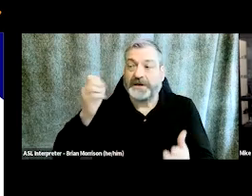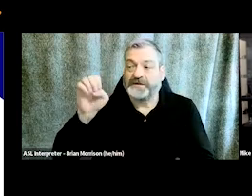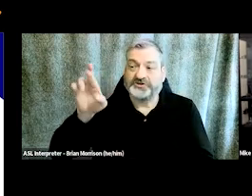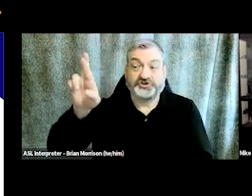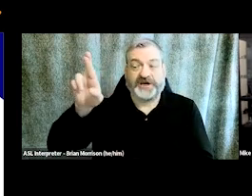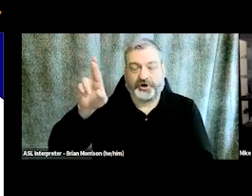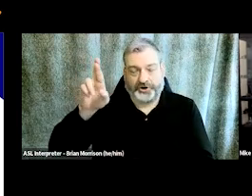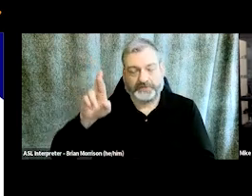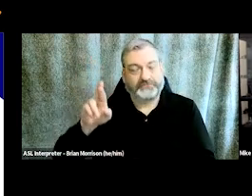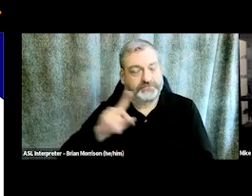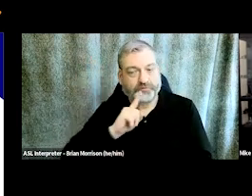One thing I would caution you against,